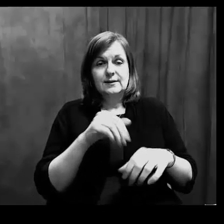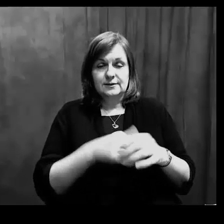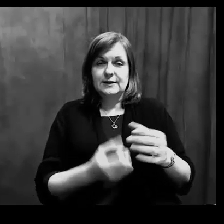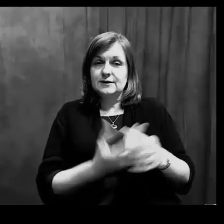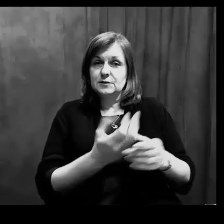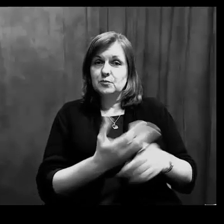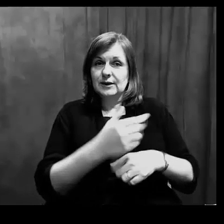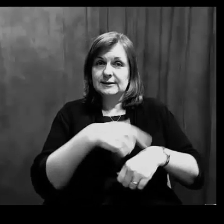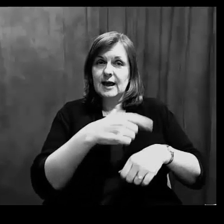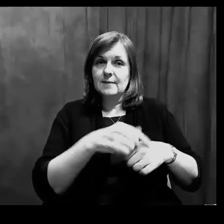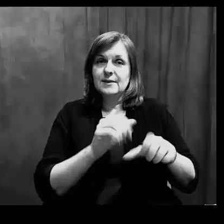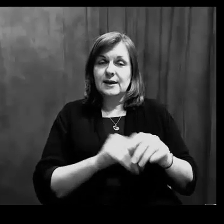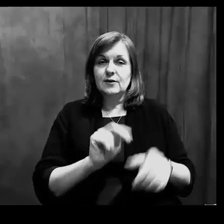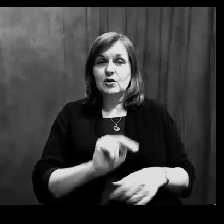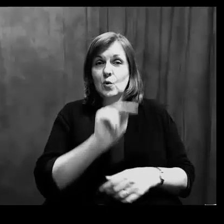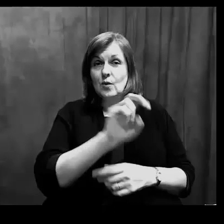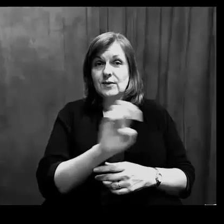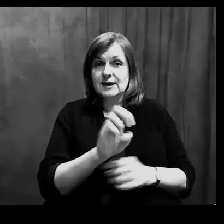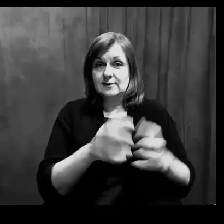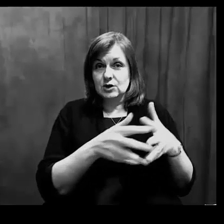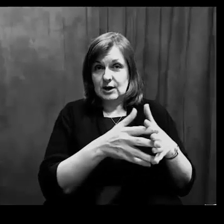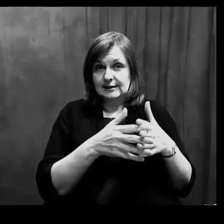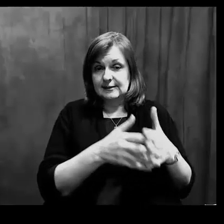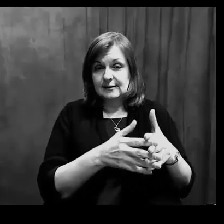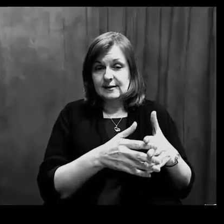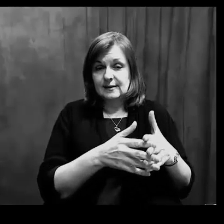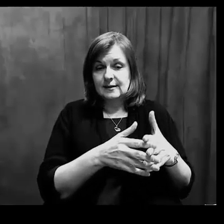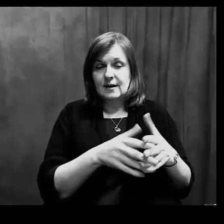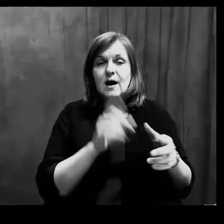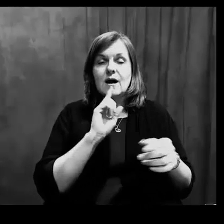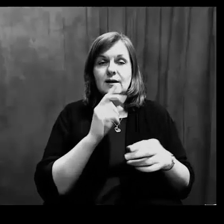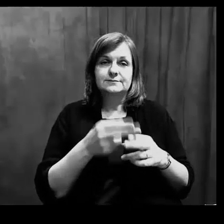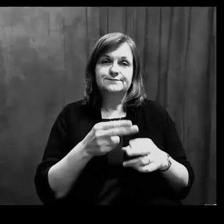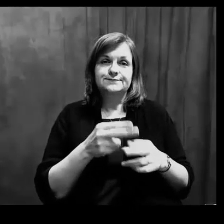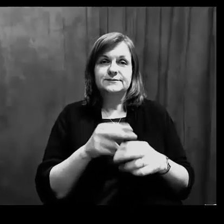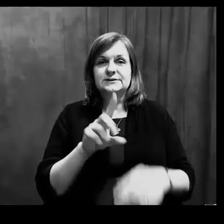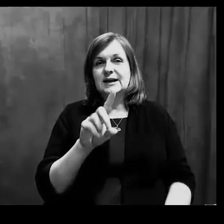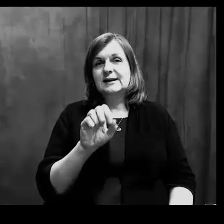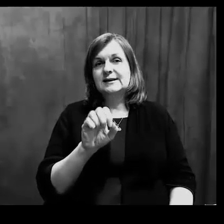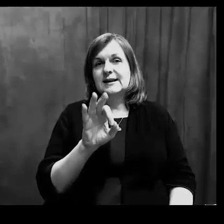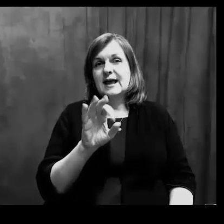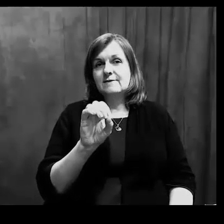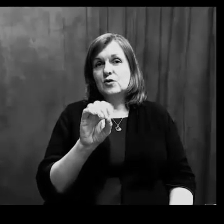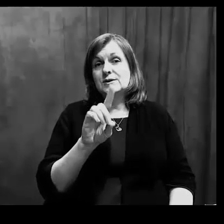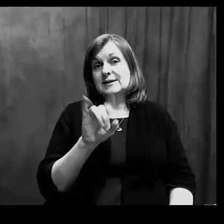springtime in the Northeast United States are actually daffodils